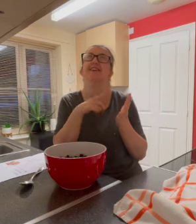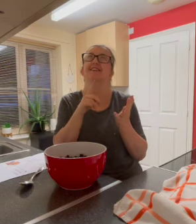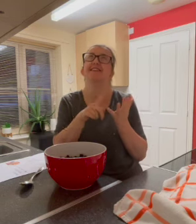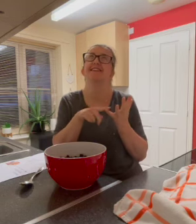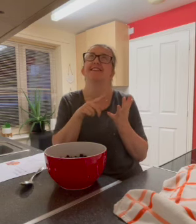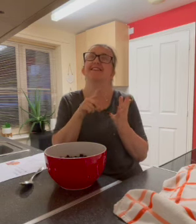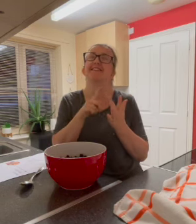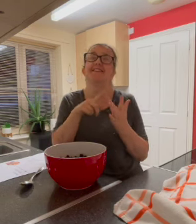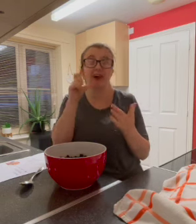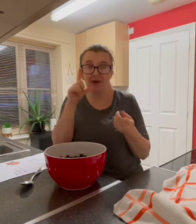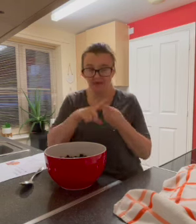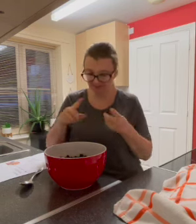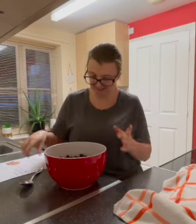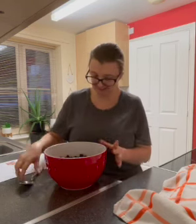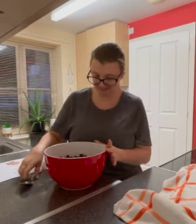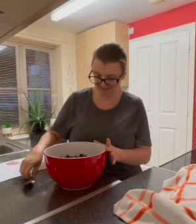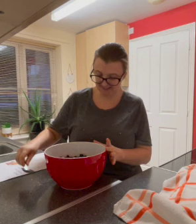Juice.